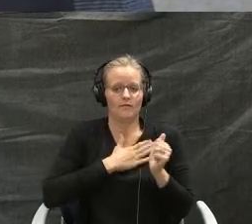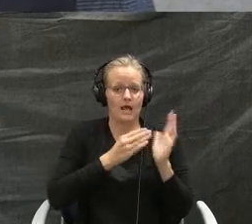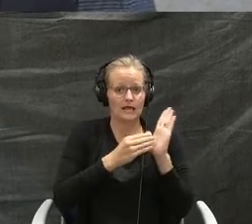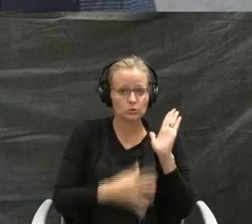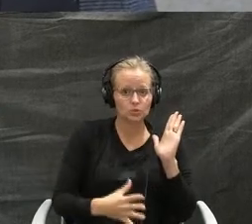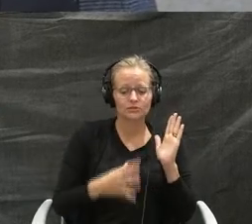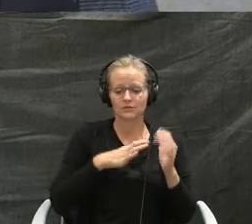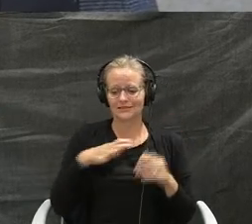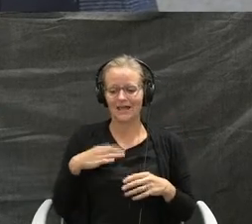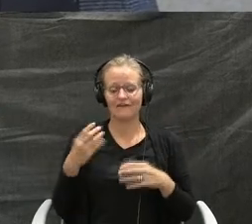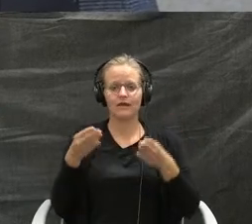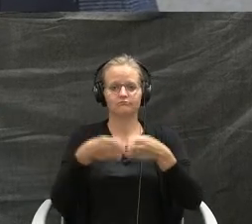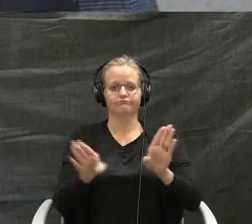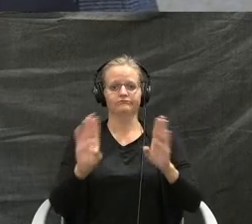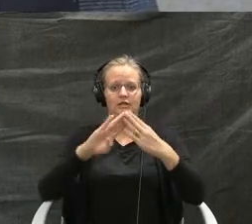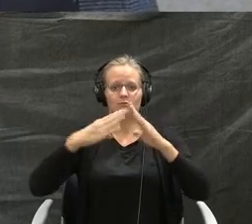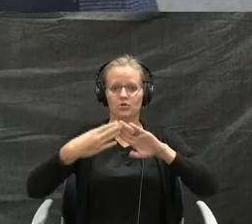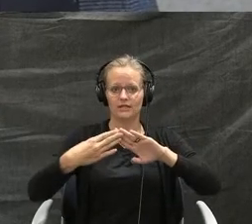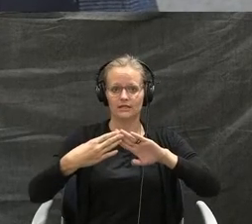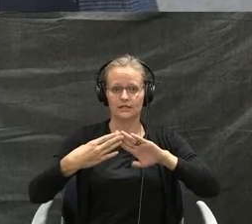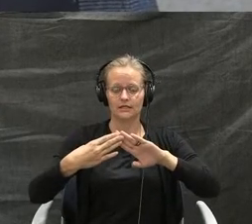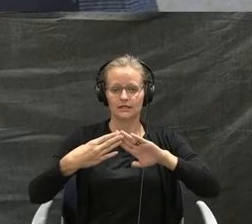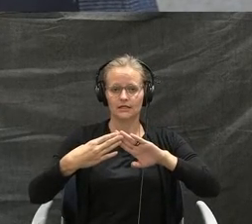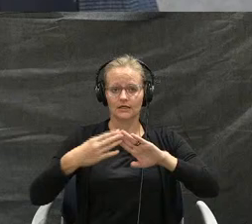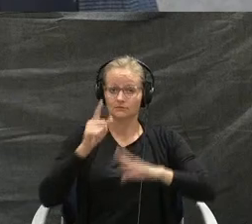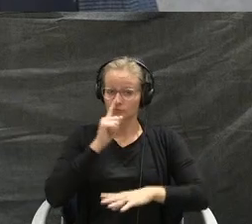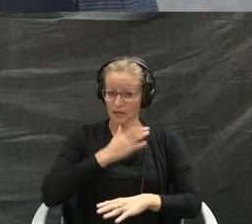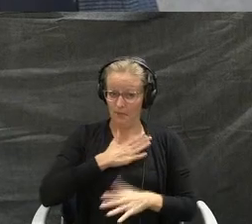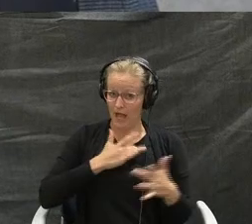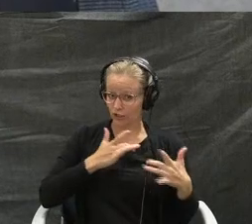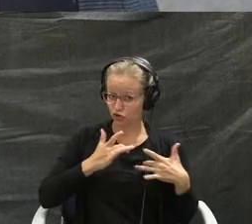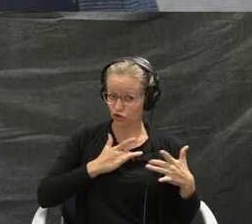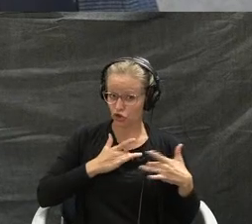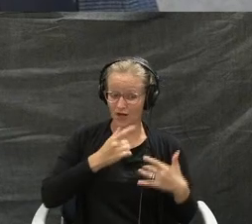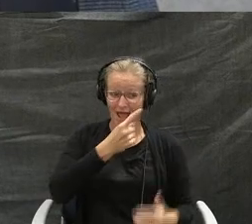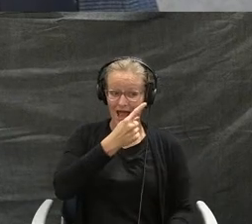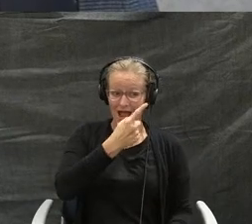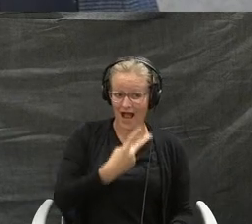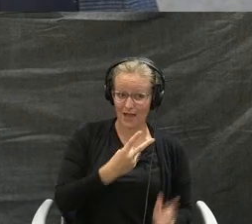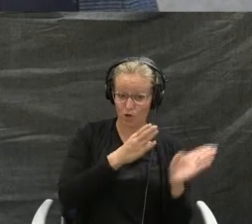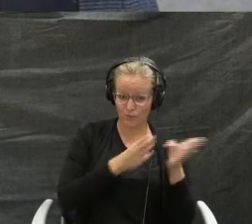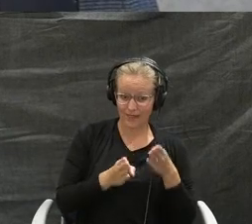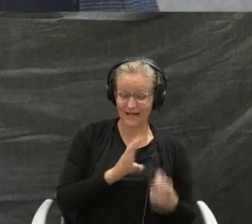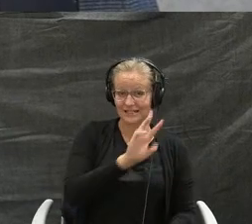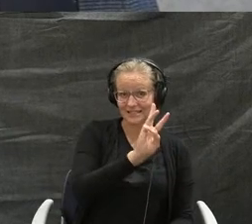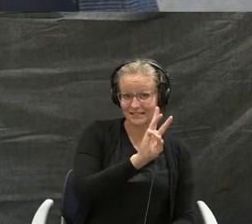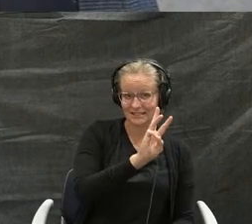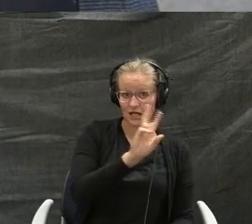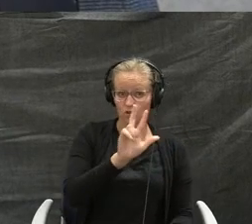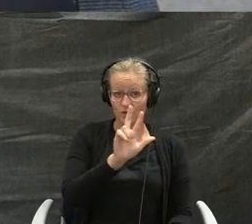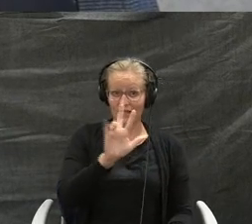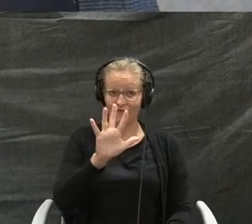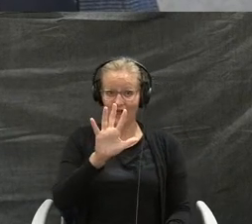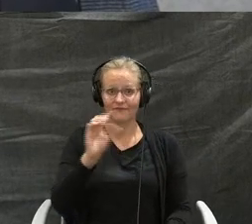With this in mind, I am concerned that the hybrid plans 635 and of course the full opening plan number one will not